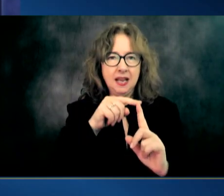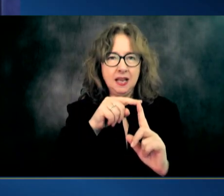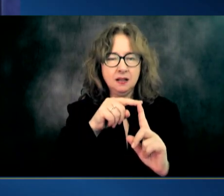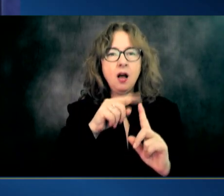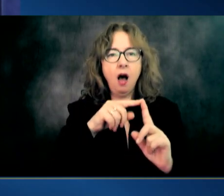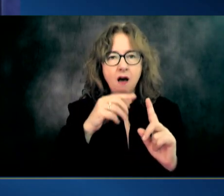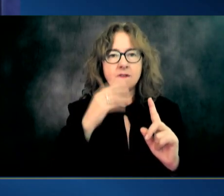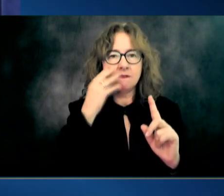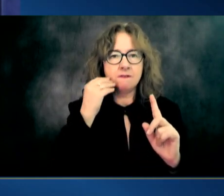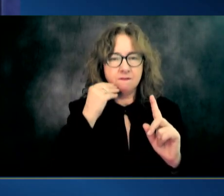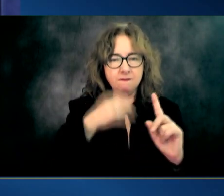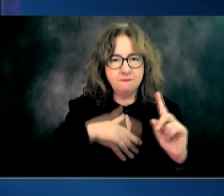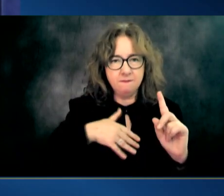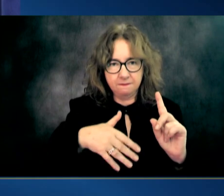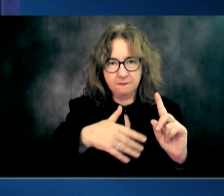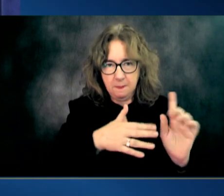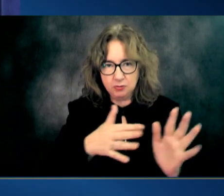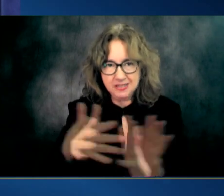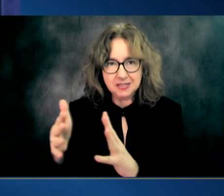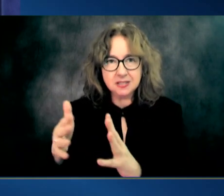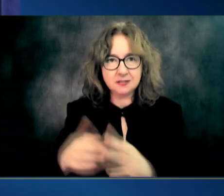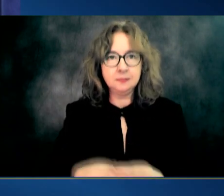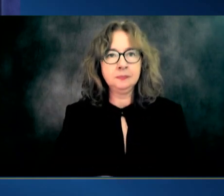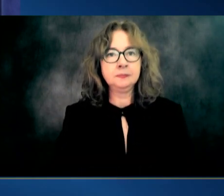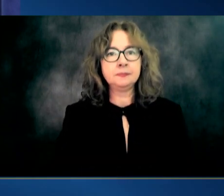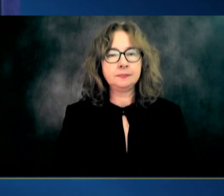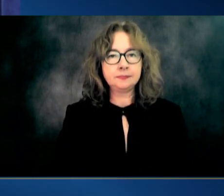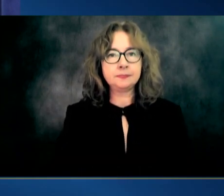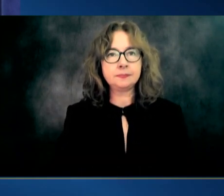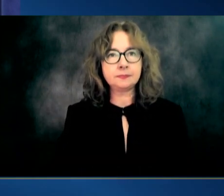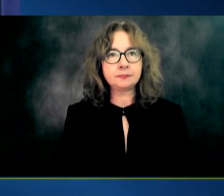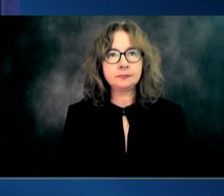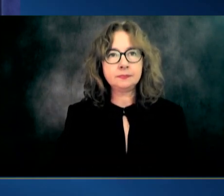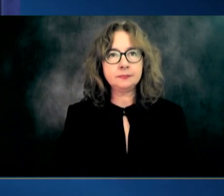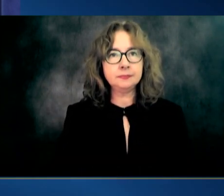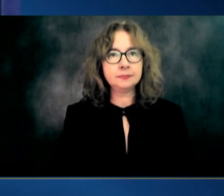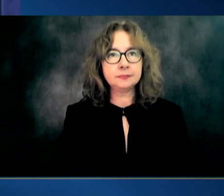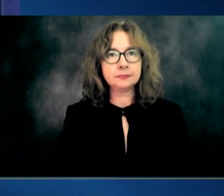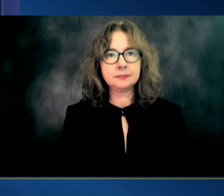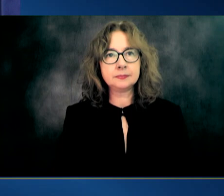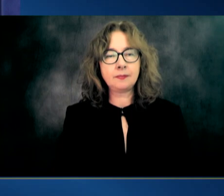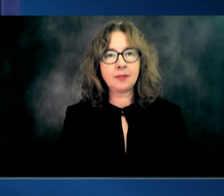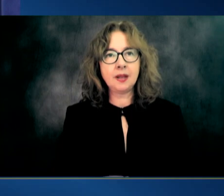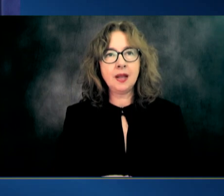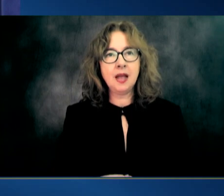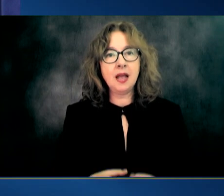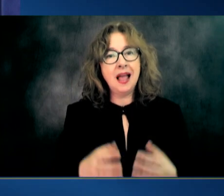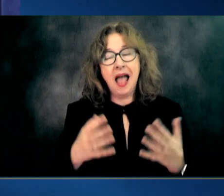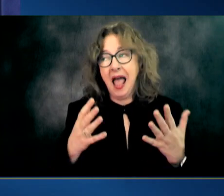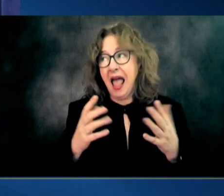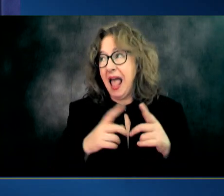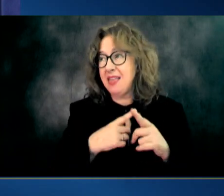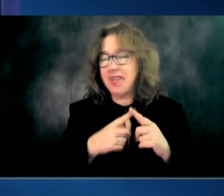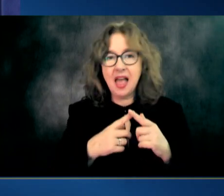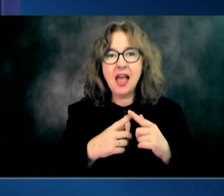[spelled phonetically]. Yeah. And then, in regards to speaking with my partner, like I said,